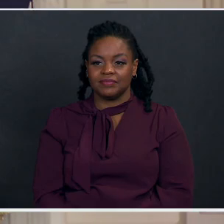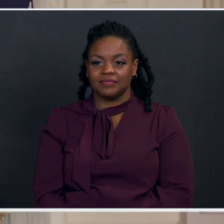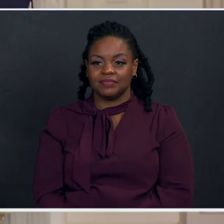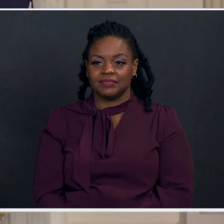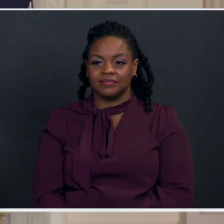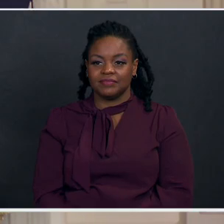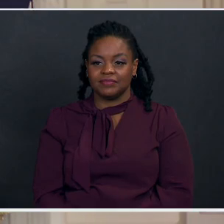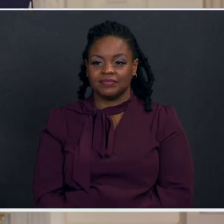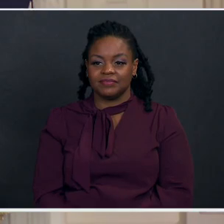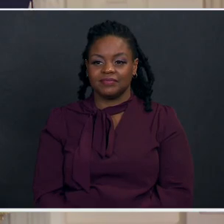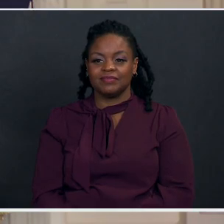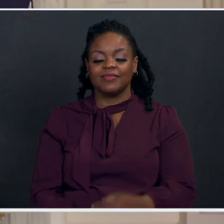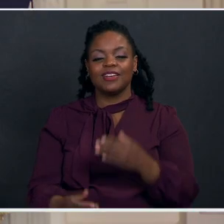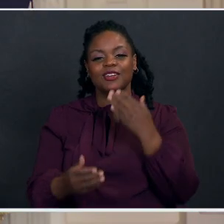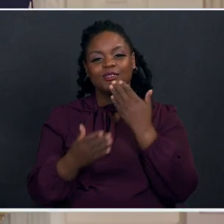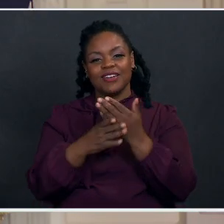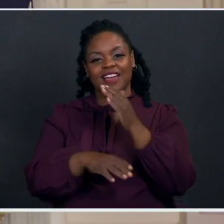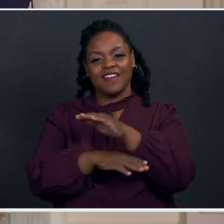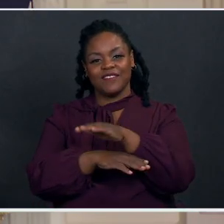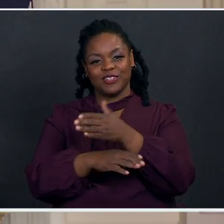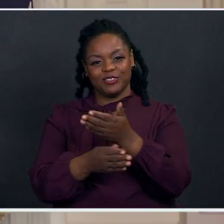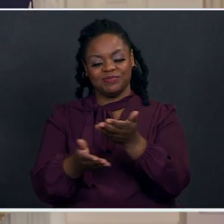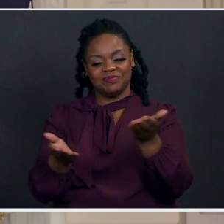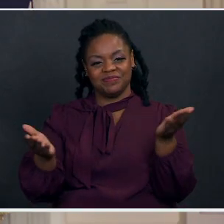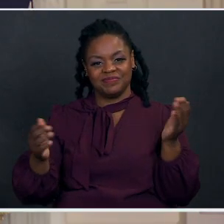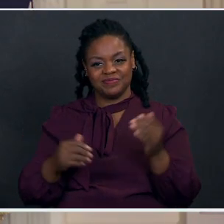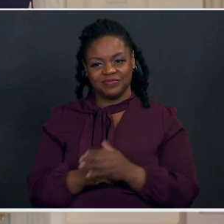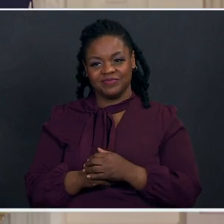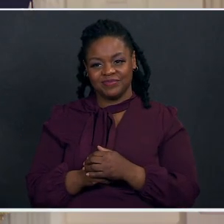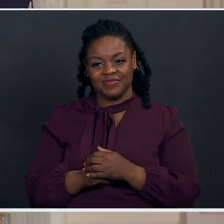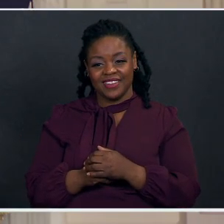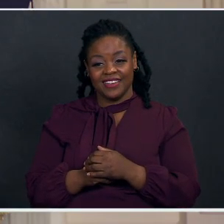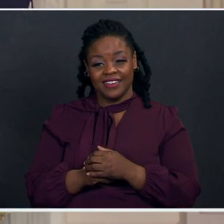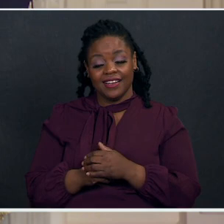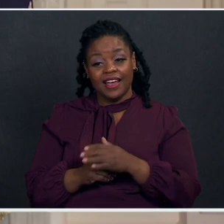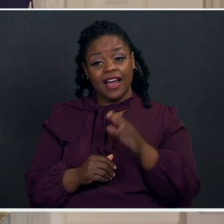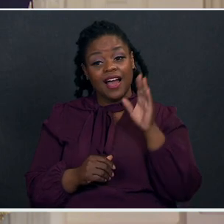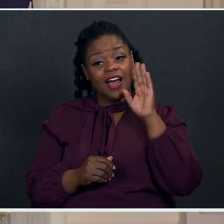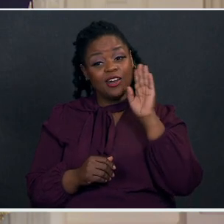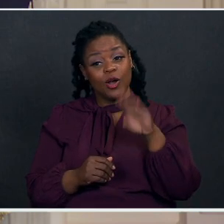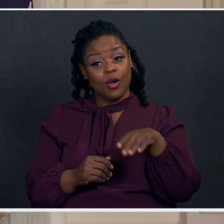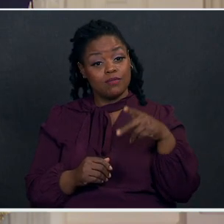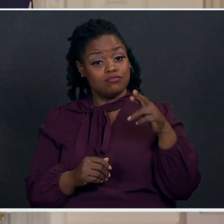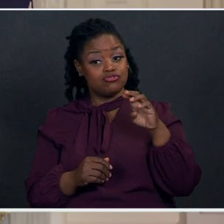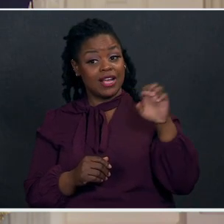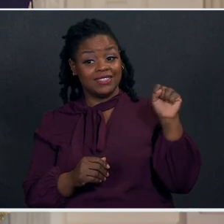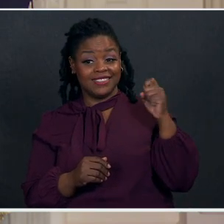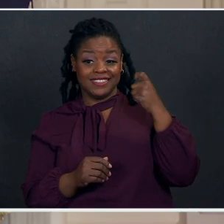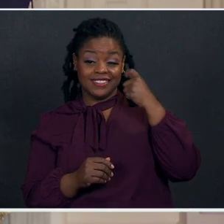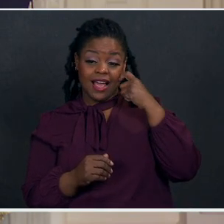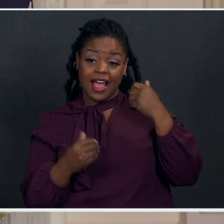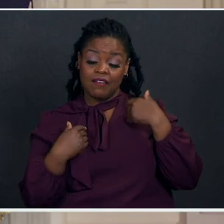The President: Good afternoon, everybody. I know the press has just had a long session with --